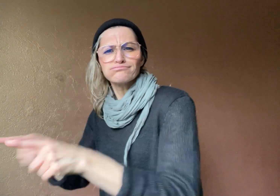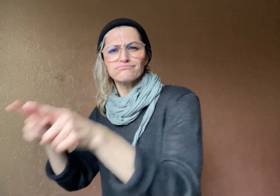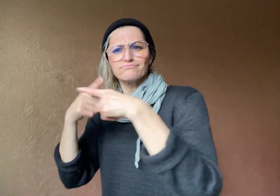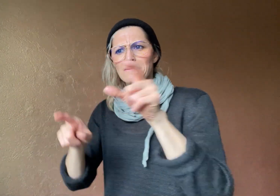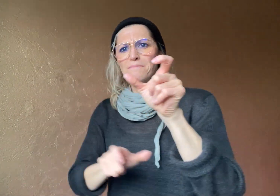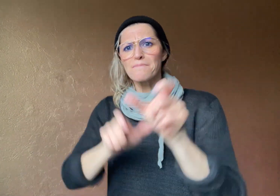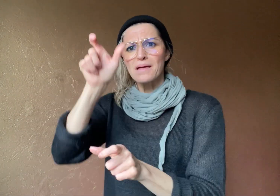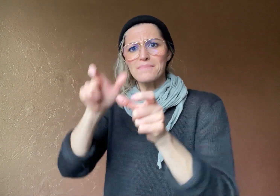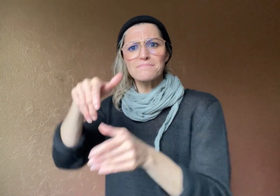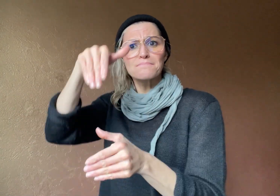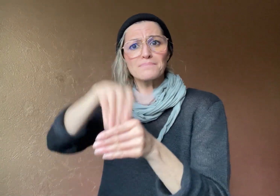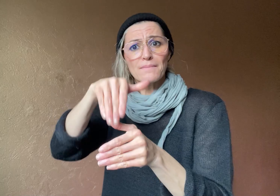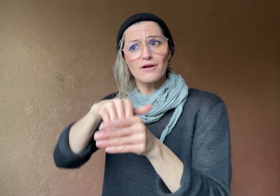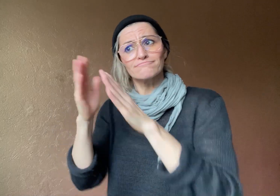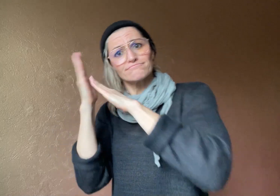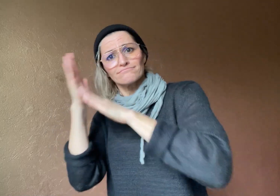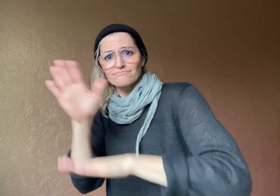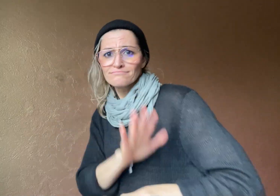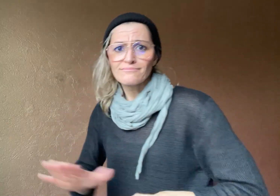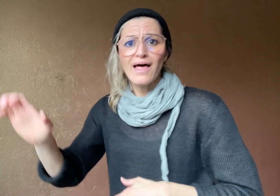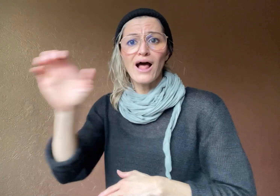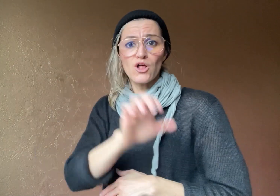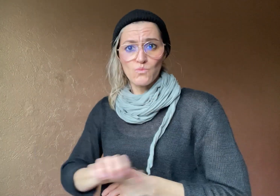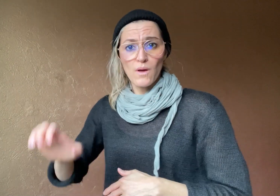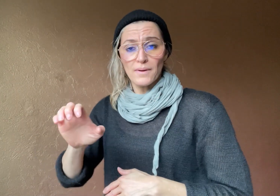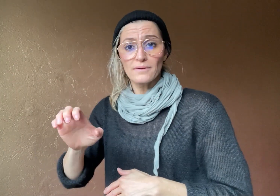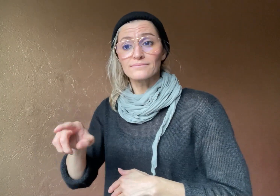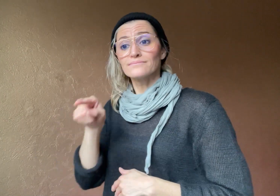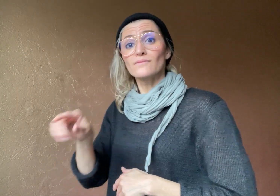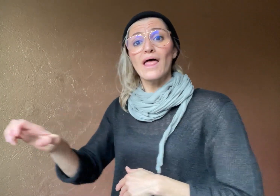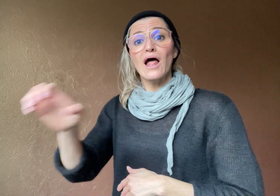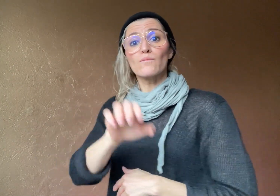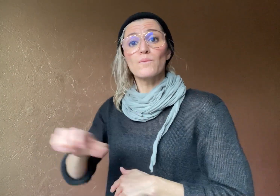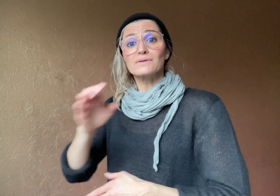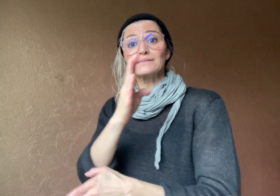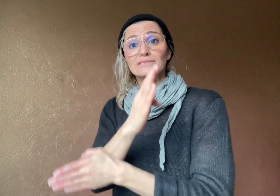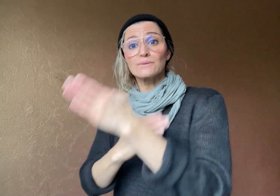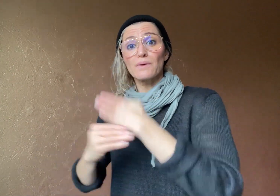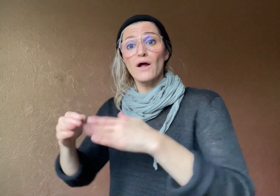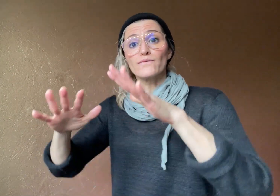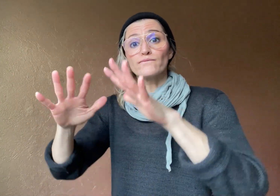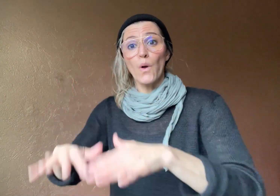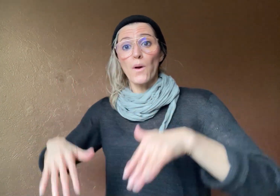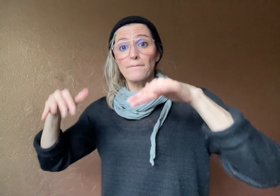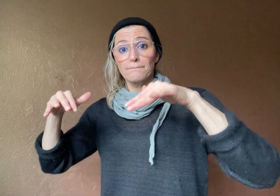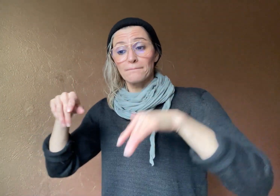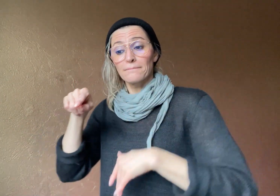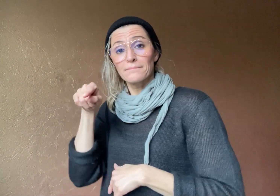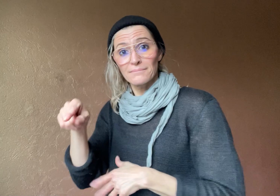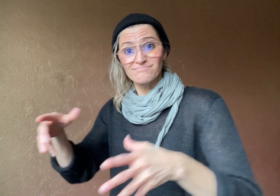The European Disability Forum expects that next year’s